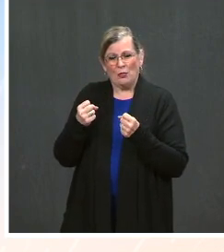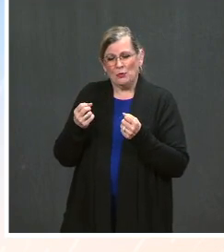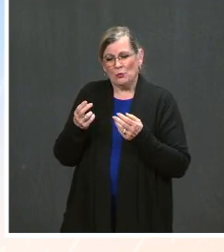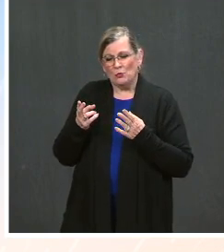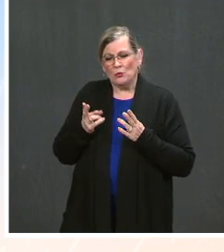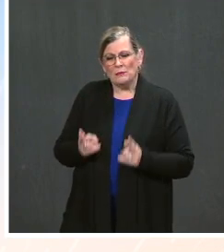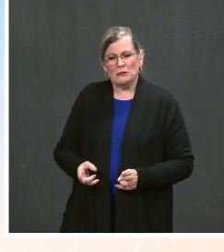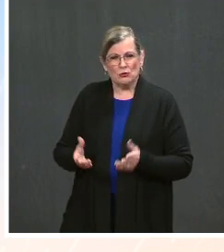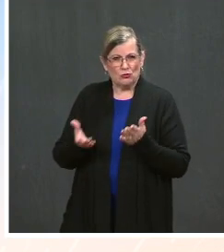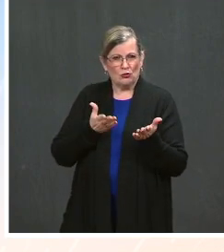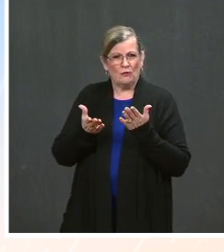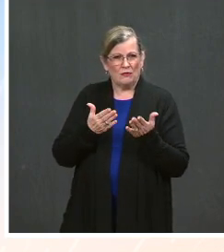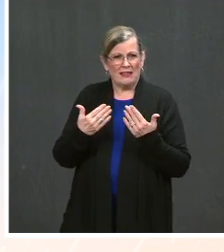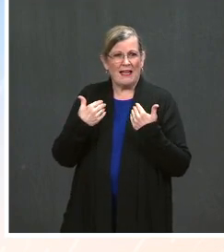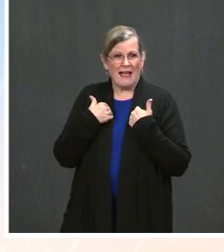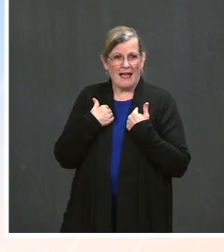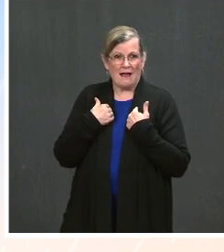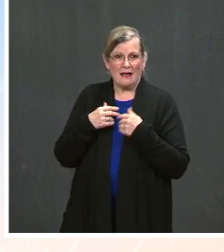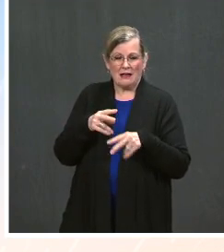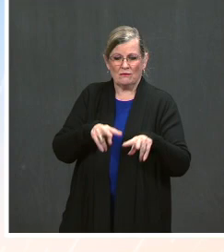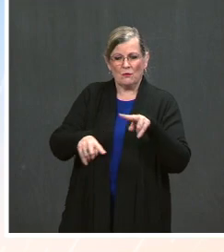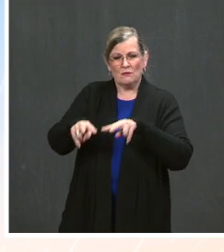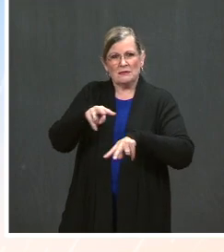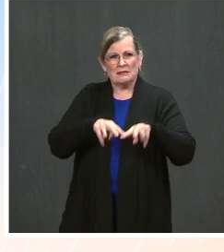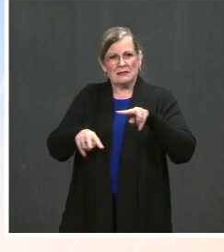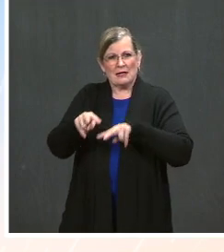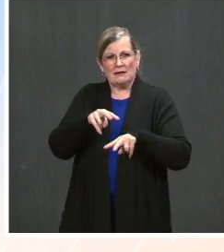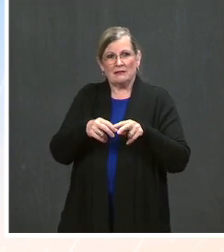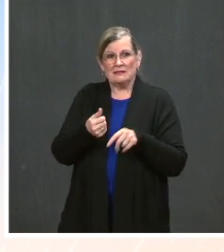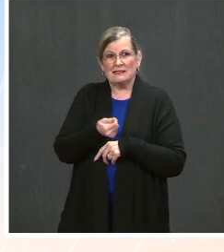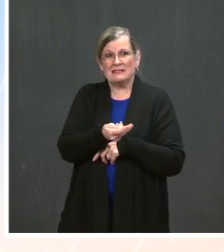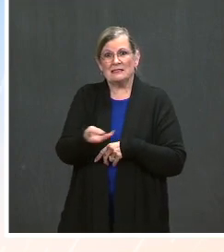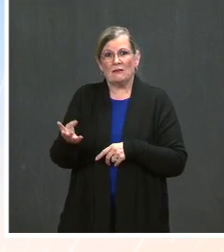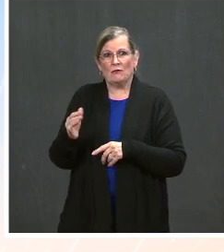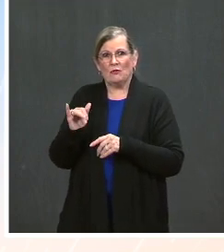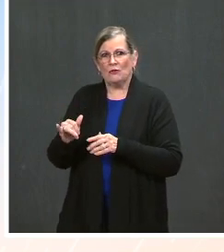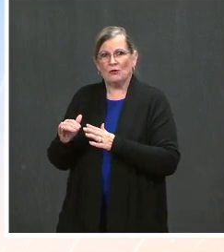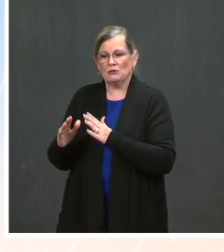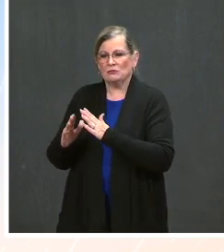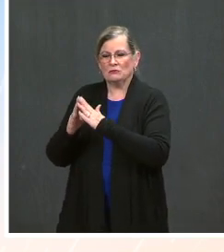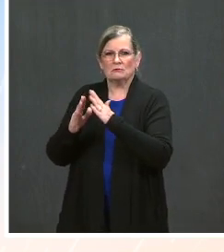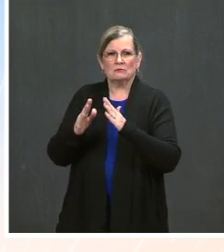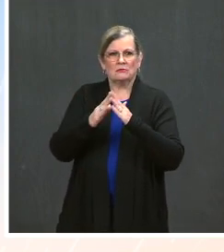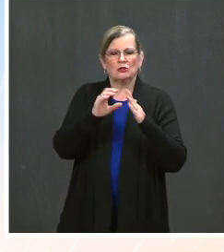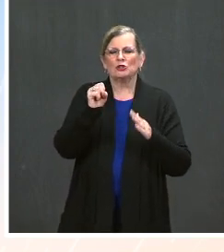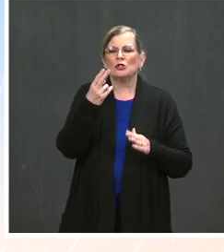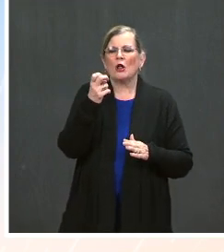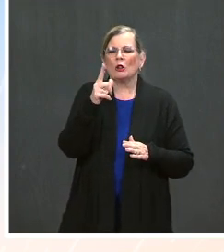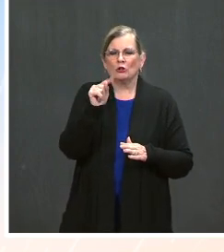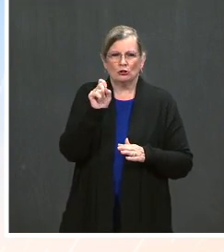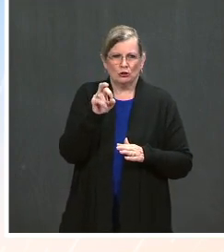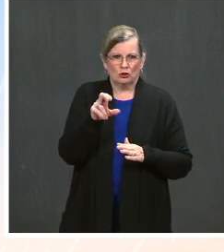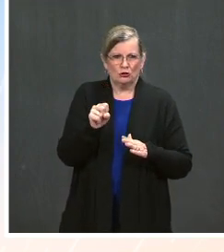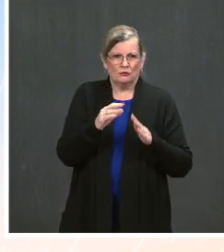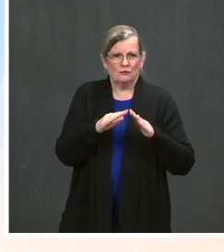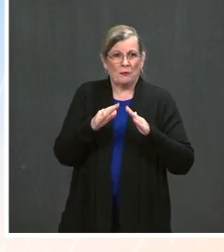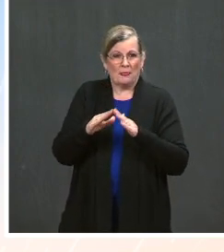over a number of the shelters, and that's a key part of the partnership. But the Vice President's role is really focused on the Northern Triangle.